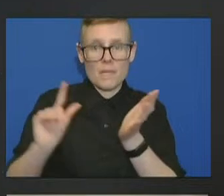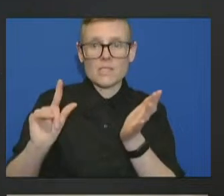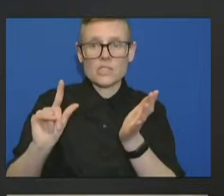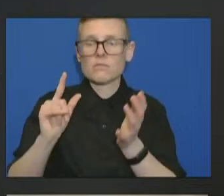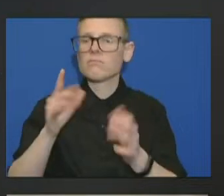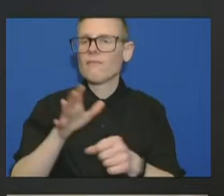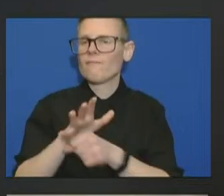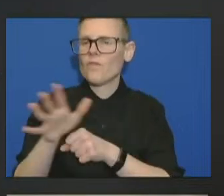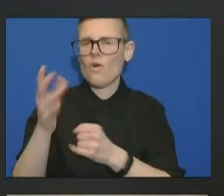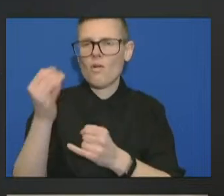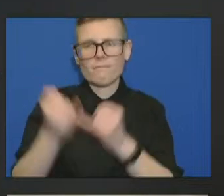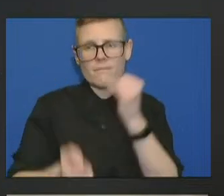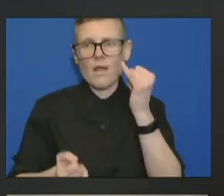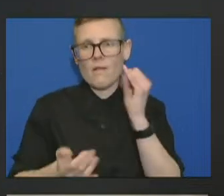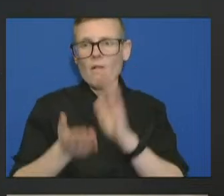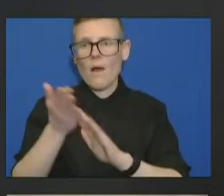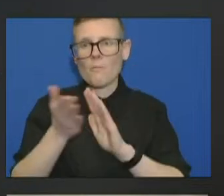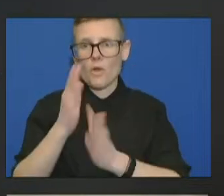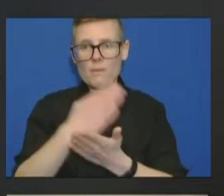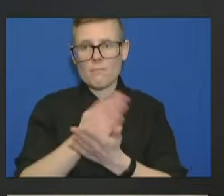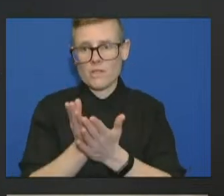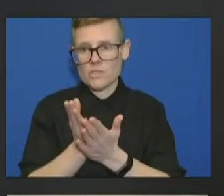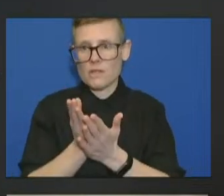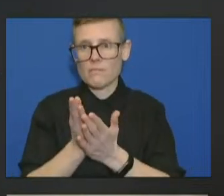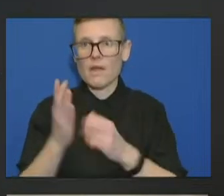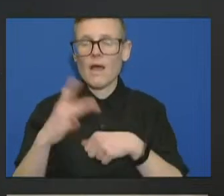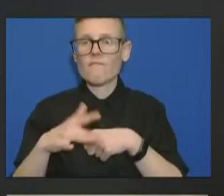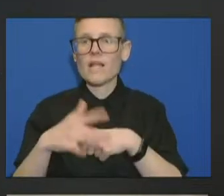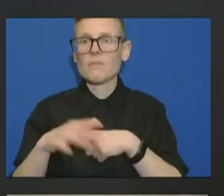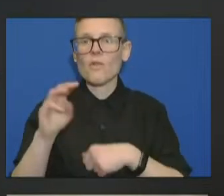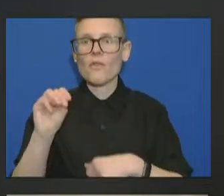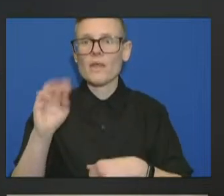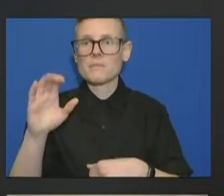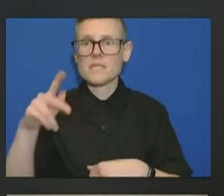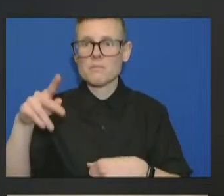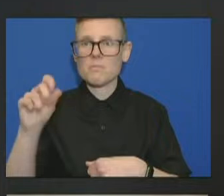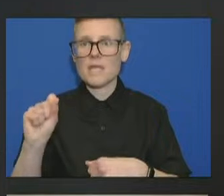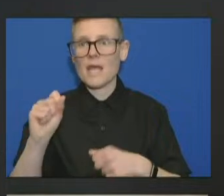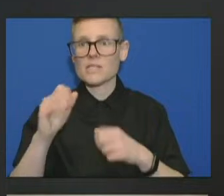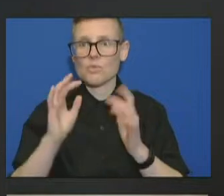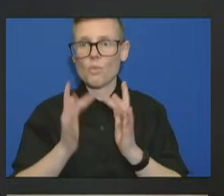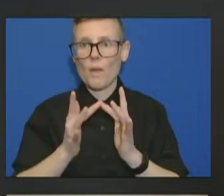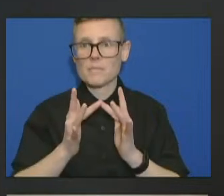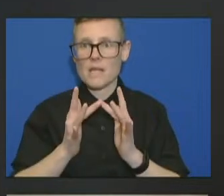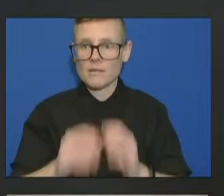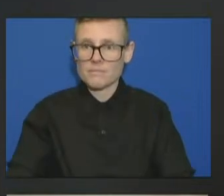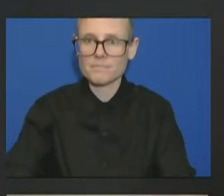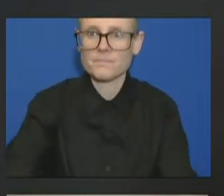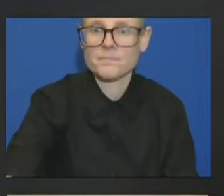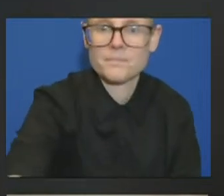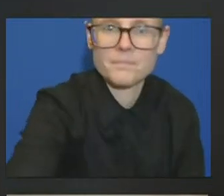done, then M.c.p.s. Publishes the full and final operating